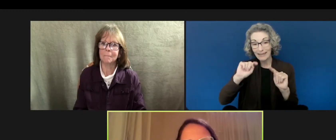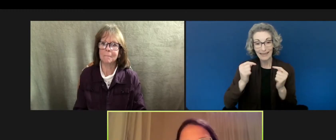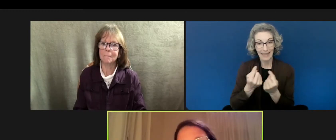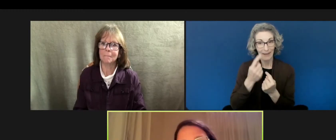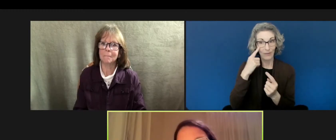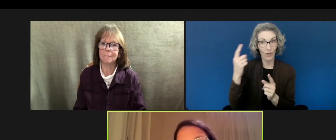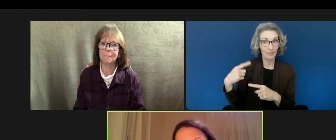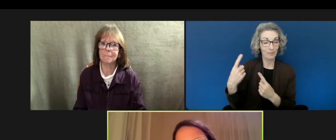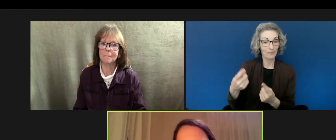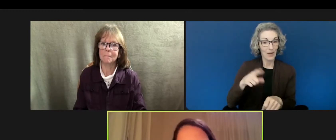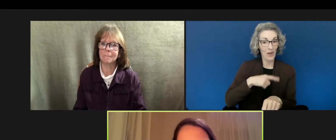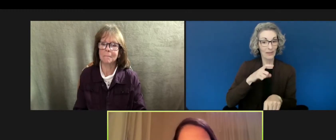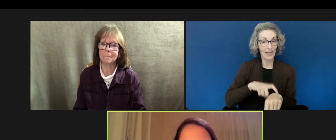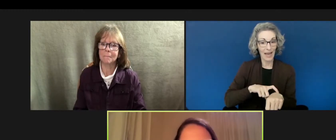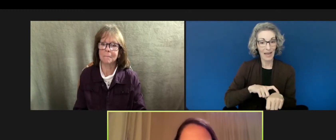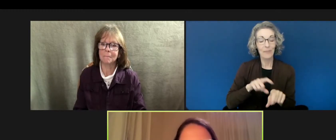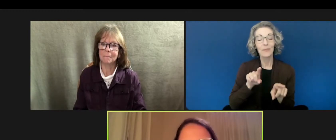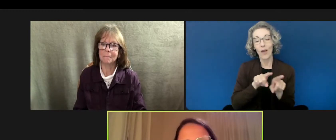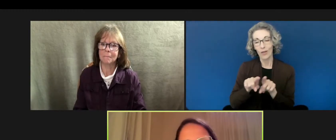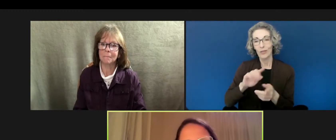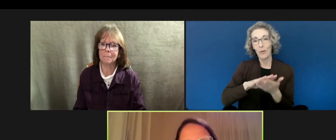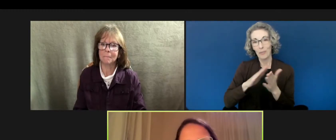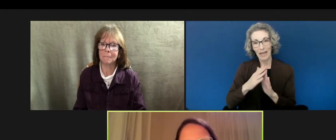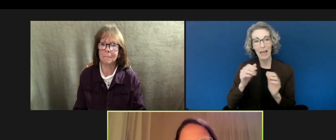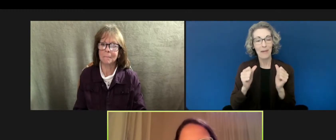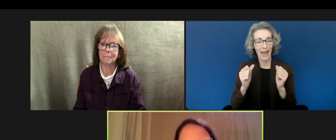this how I also became an actor, and